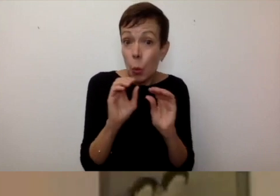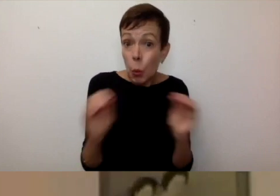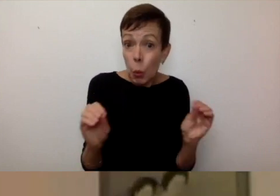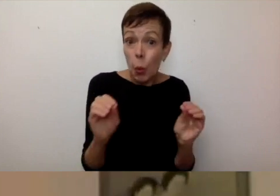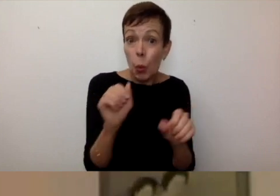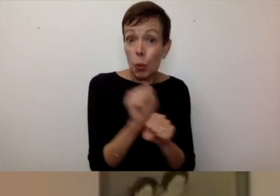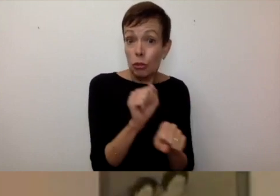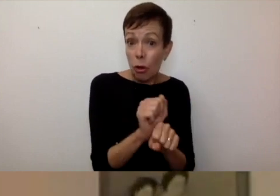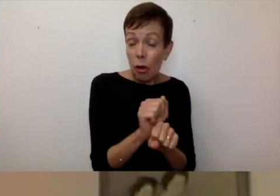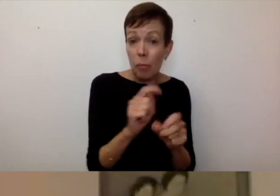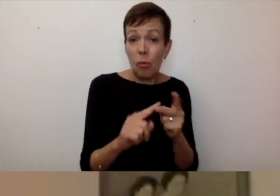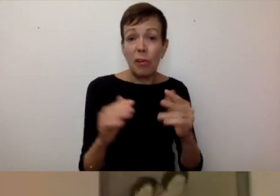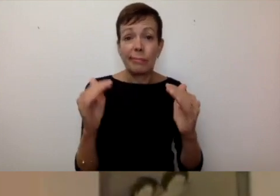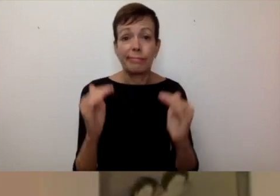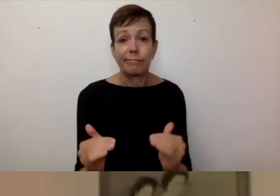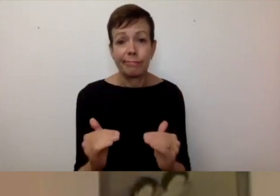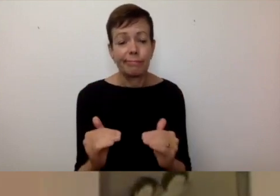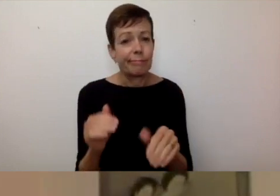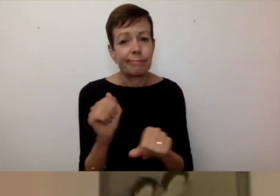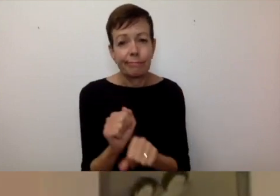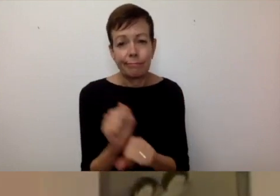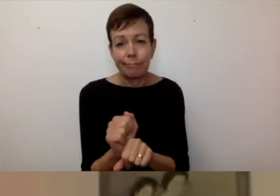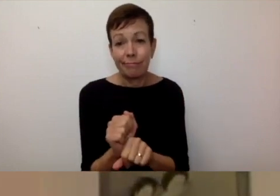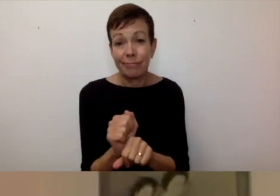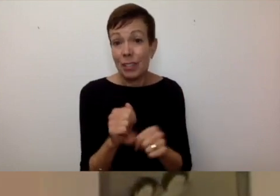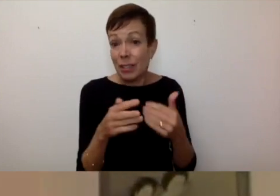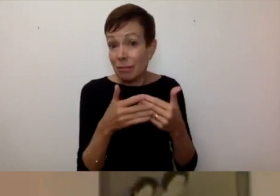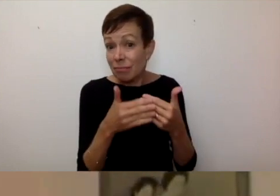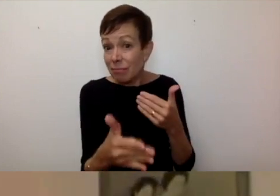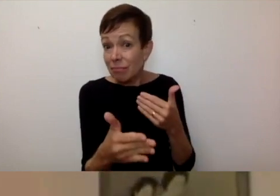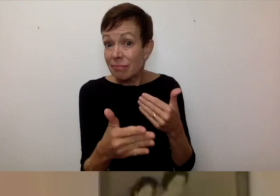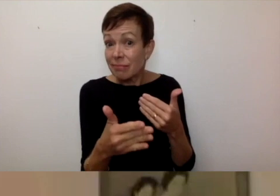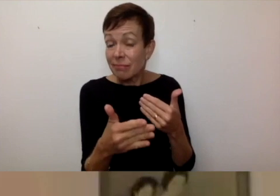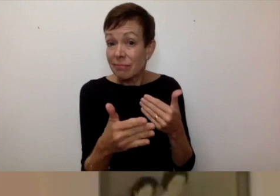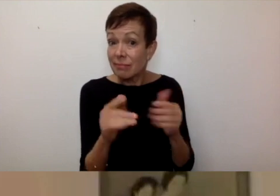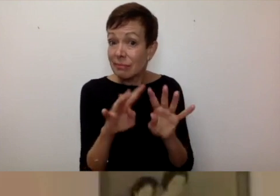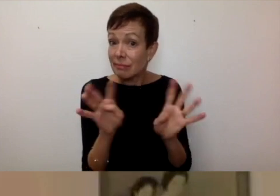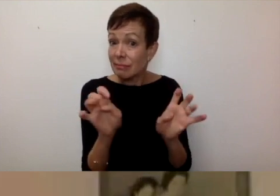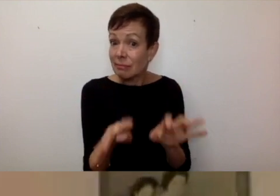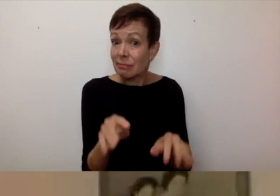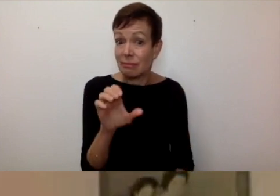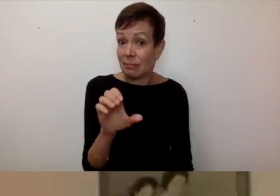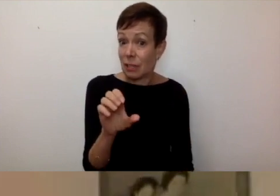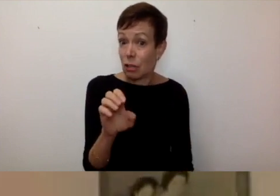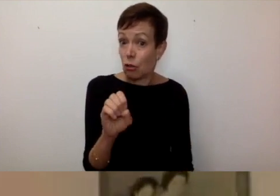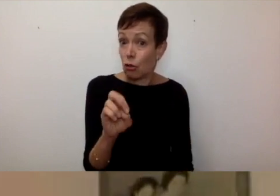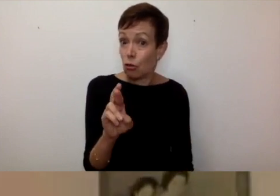weeks of summer are overshadowed by the looming question what happens when the serb benefits are over